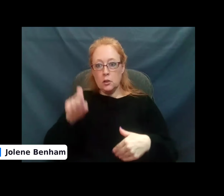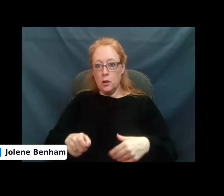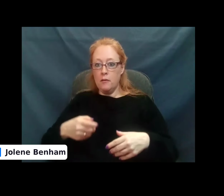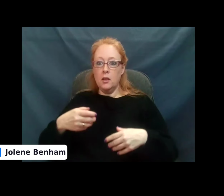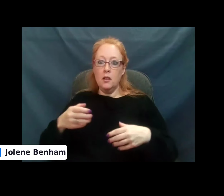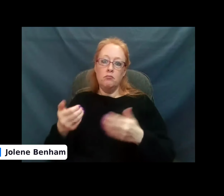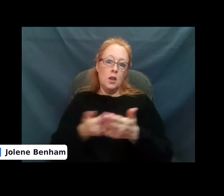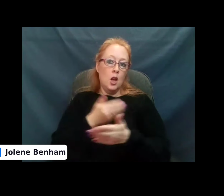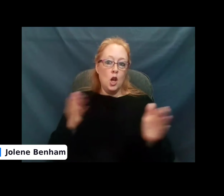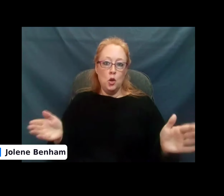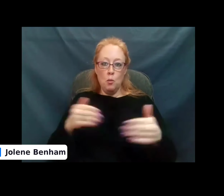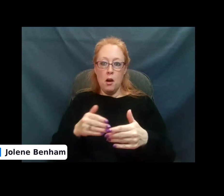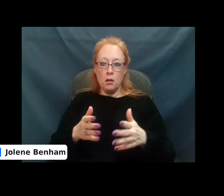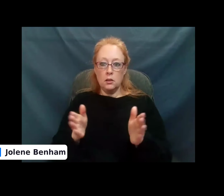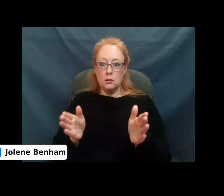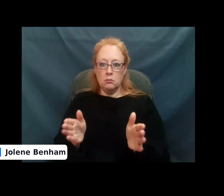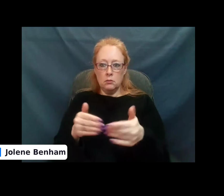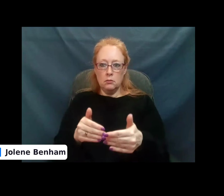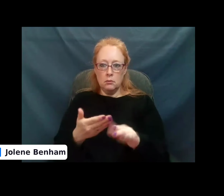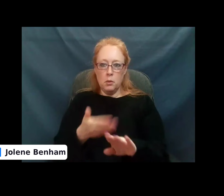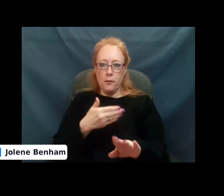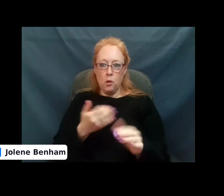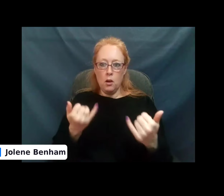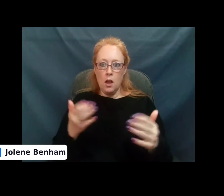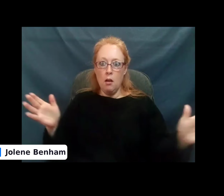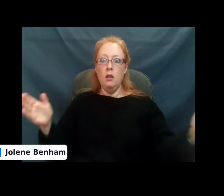So that -- that can be one challenges with modifying games is that sometimes you're sacrificing portability because everyone won't fit in box. You're going to have to design new box.